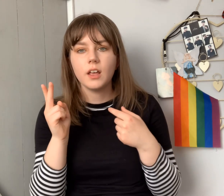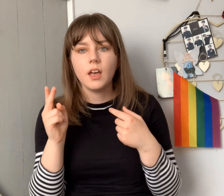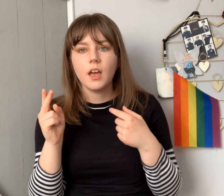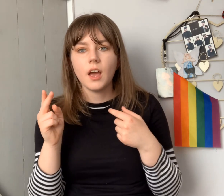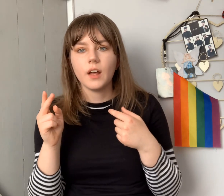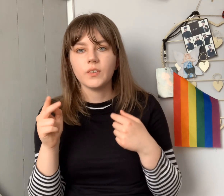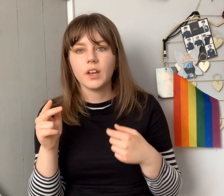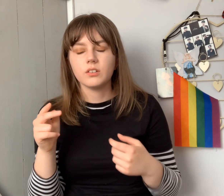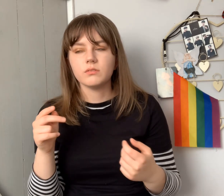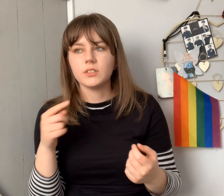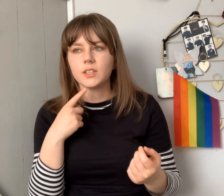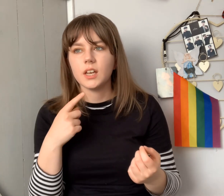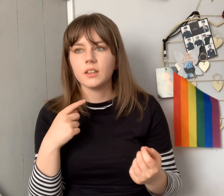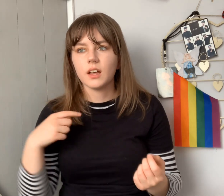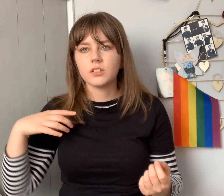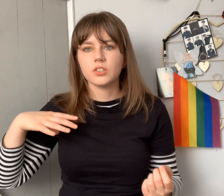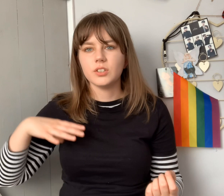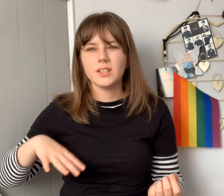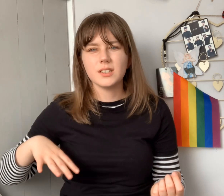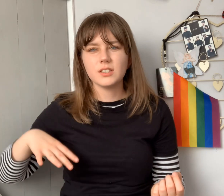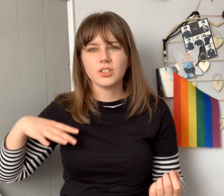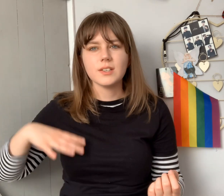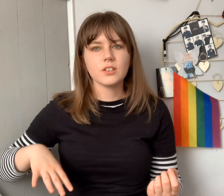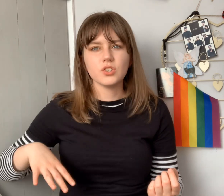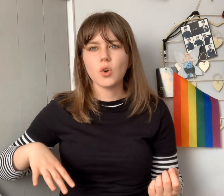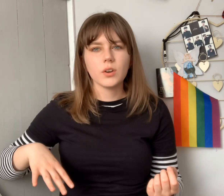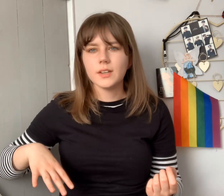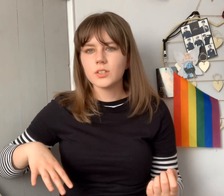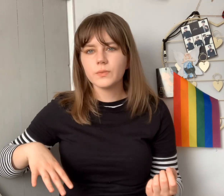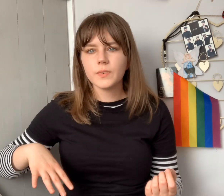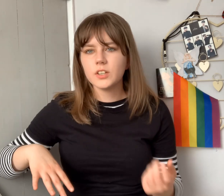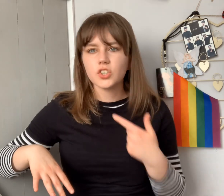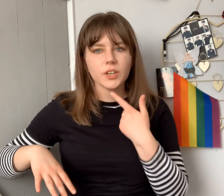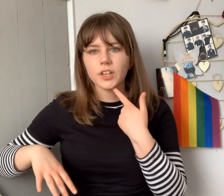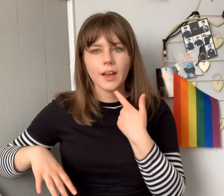Then you're saying to not need something so you're shaking your head